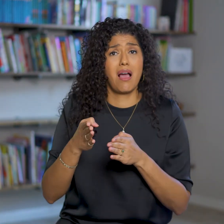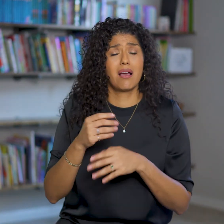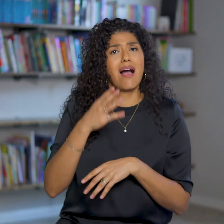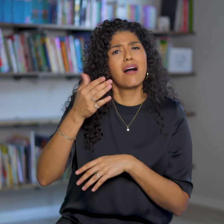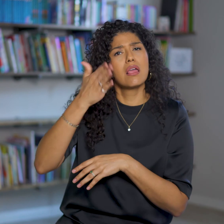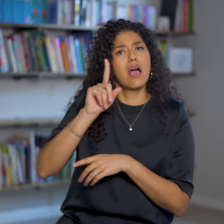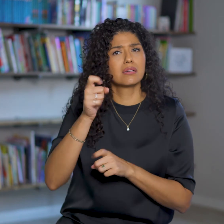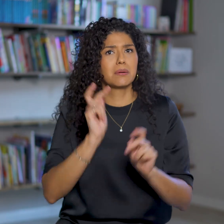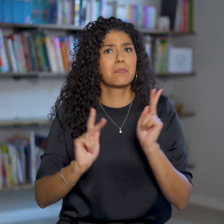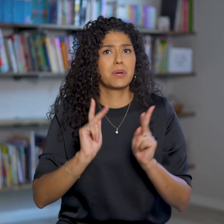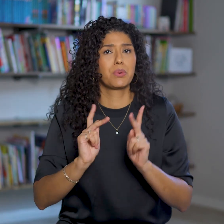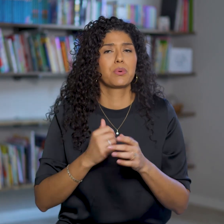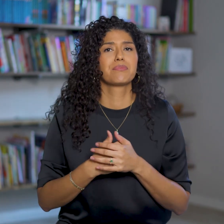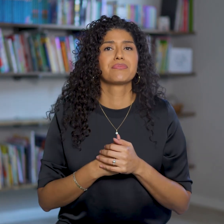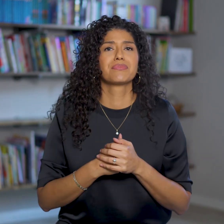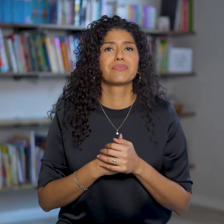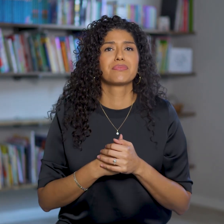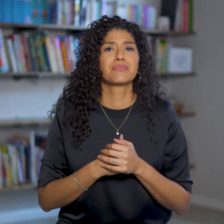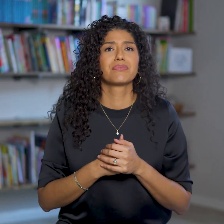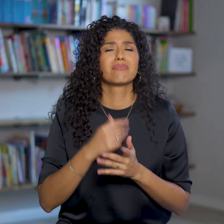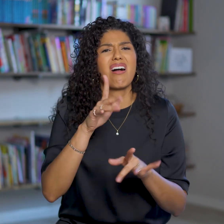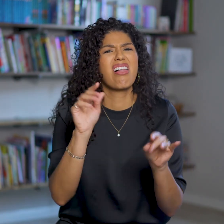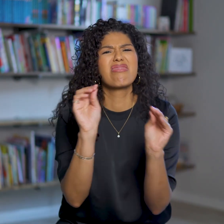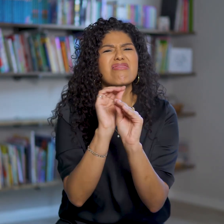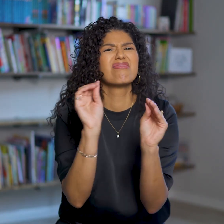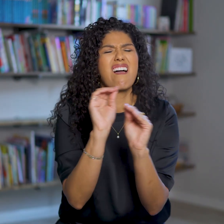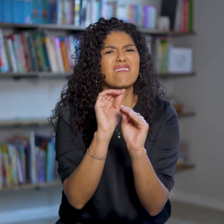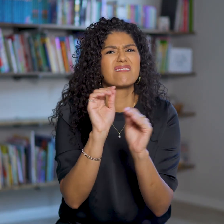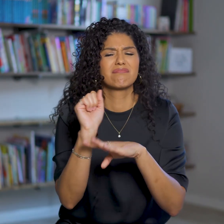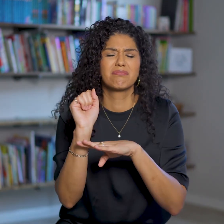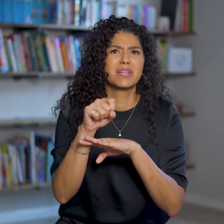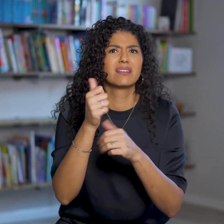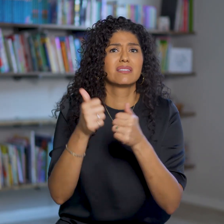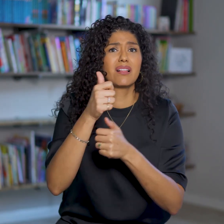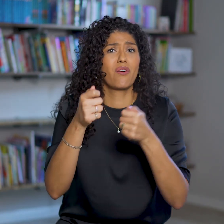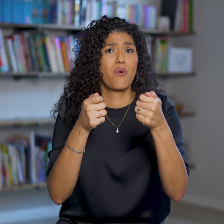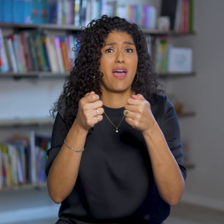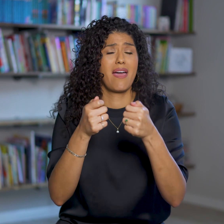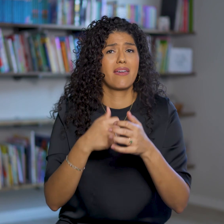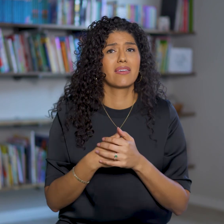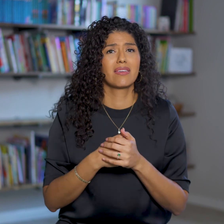and God’s people—nothing beats sovereignty.